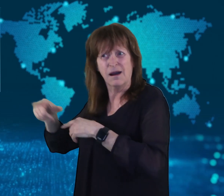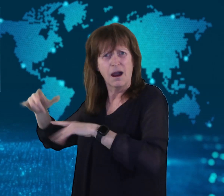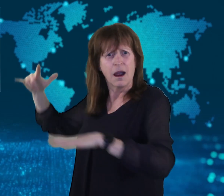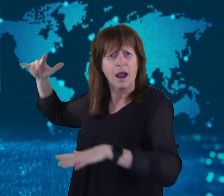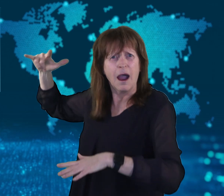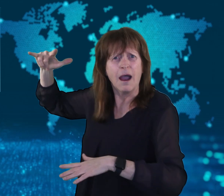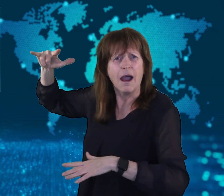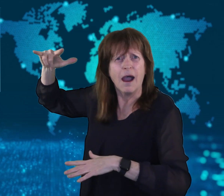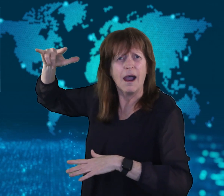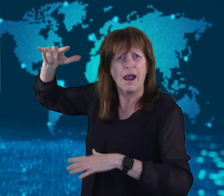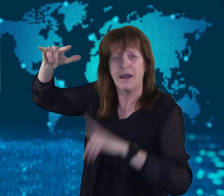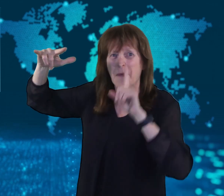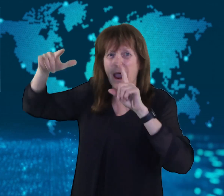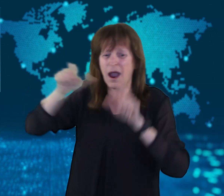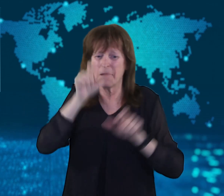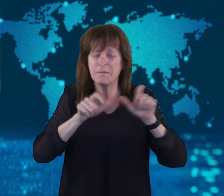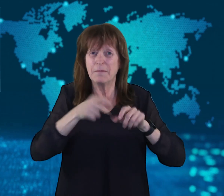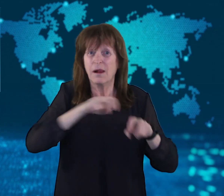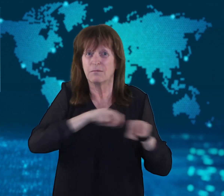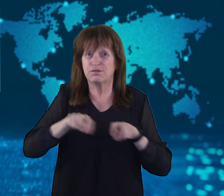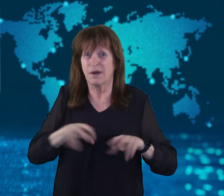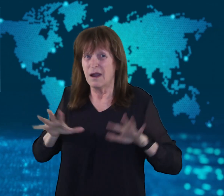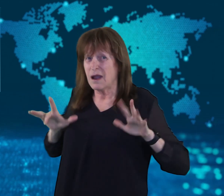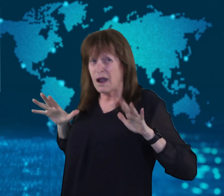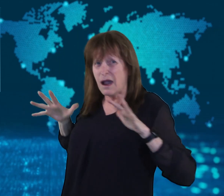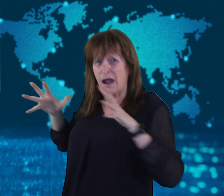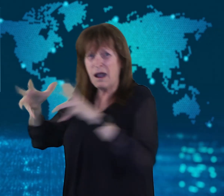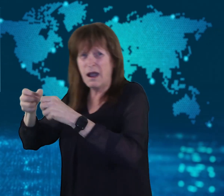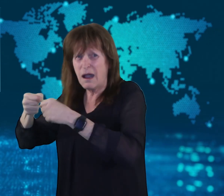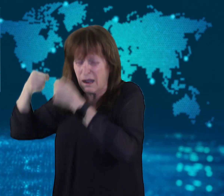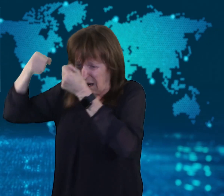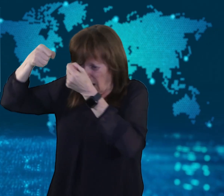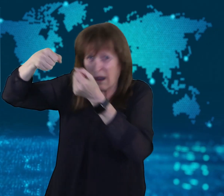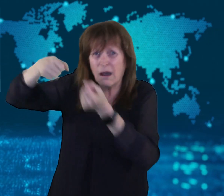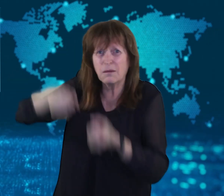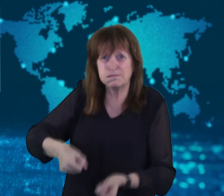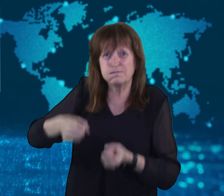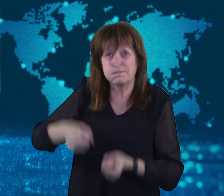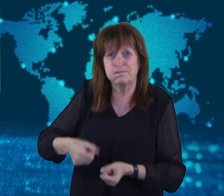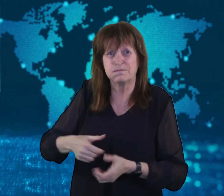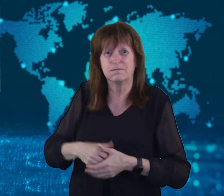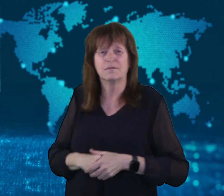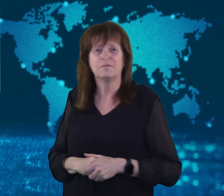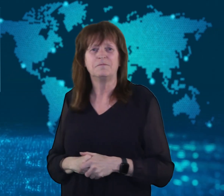On Sunday, Francisco Severo Torres was on a United Airlines flight